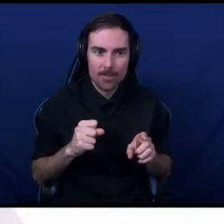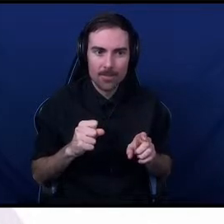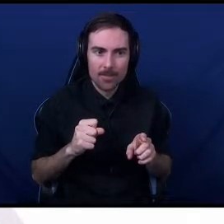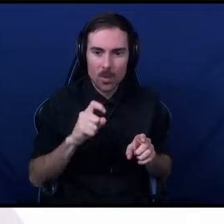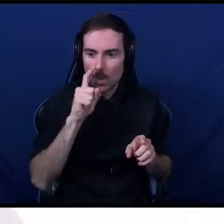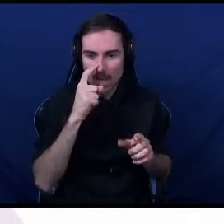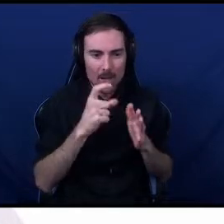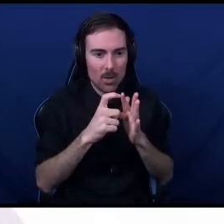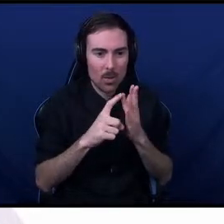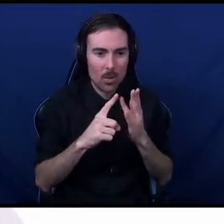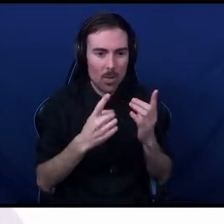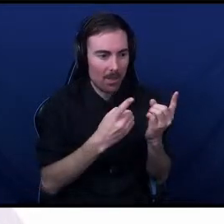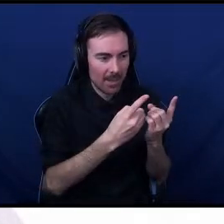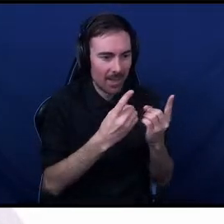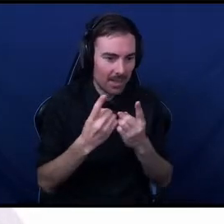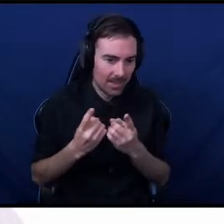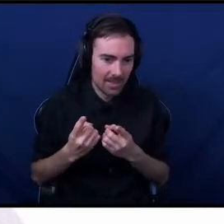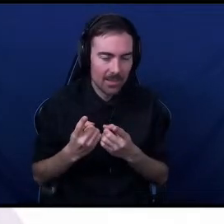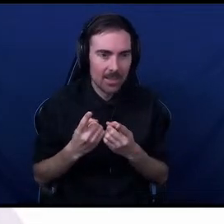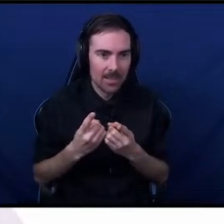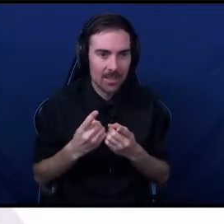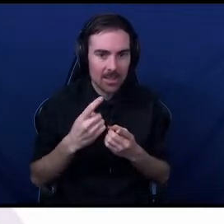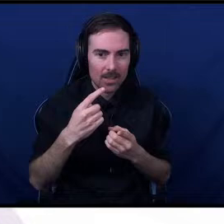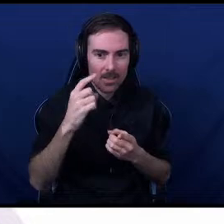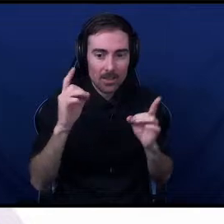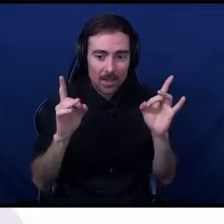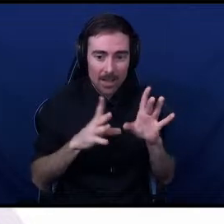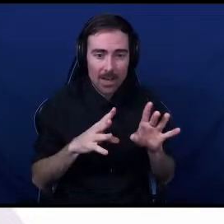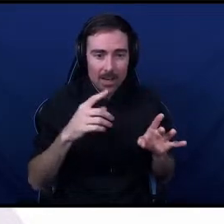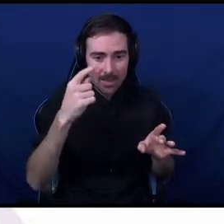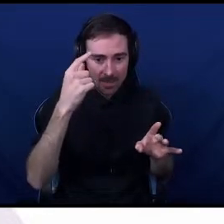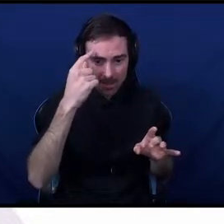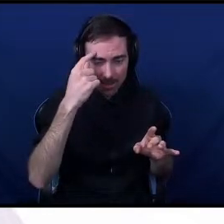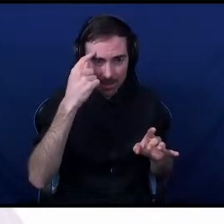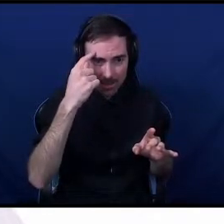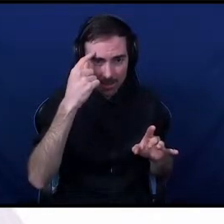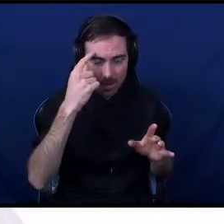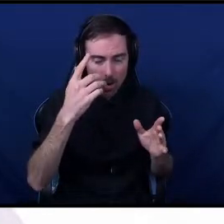then you start then you start to think about it this work around it.